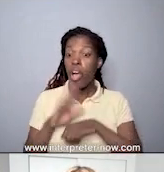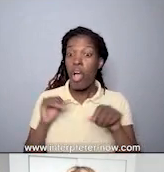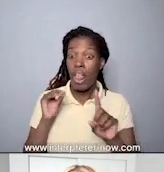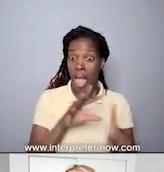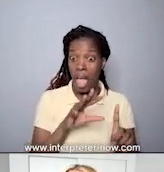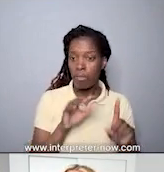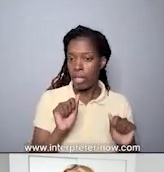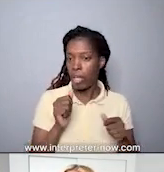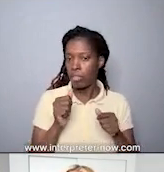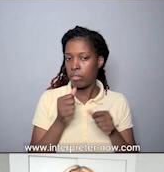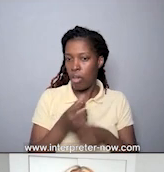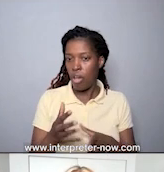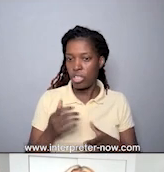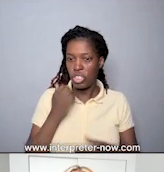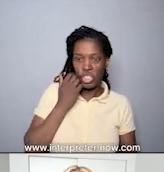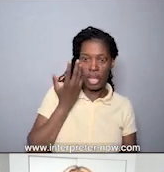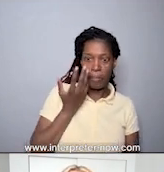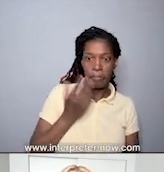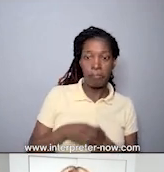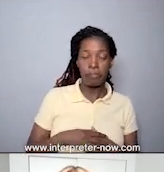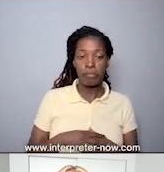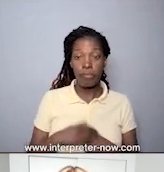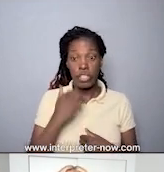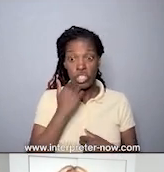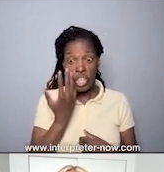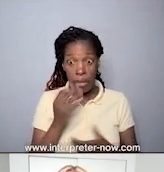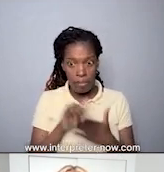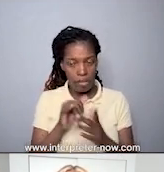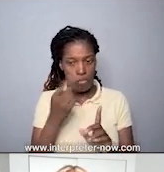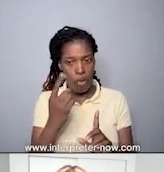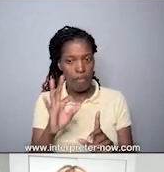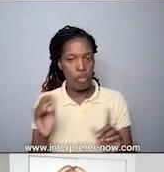can produce shame, and shame is one of the worst motivators for change.